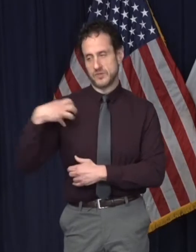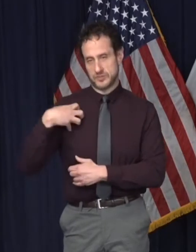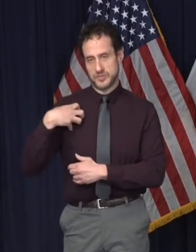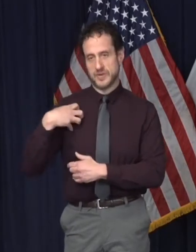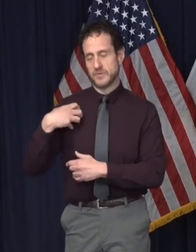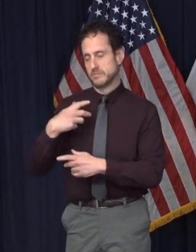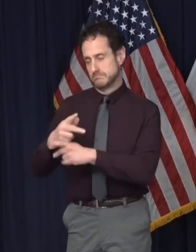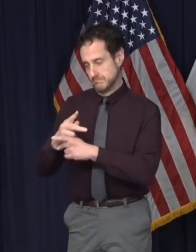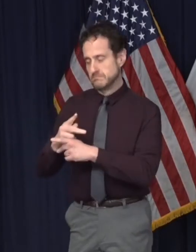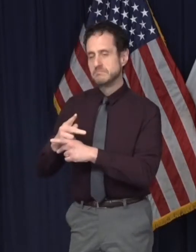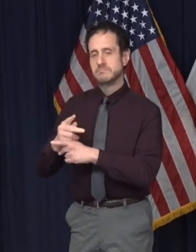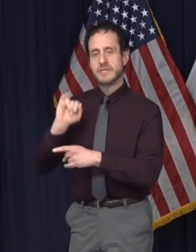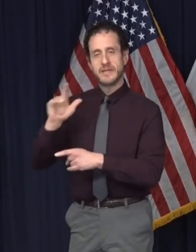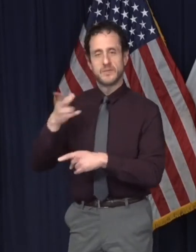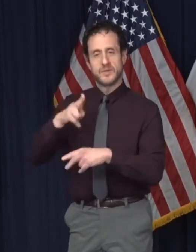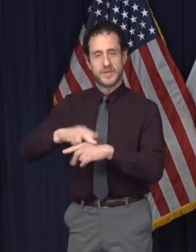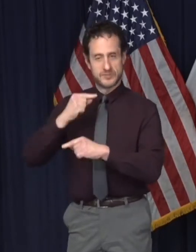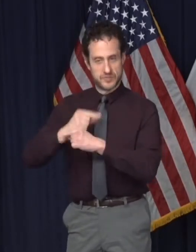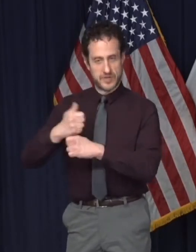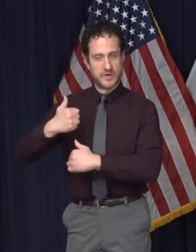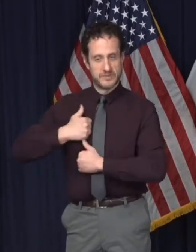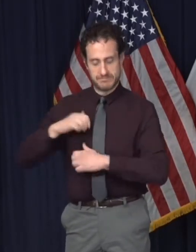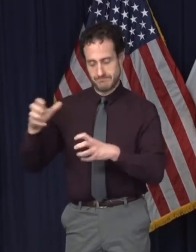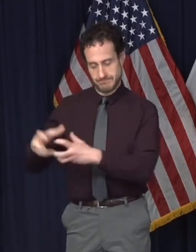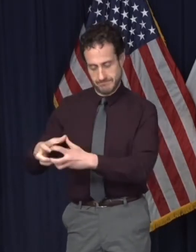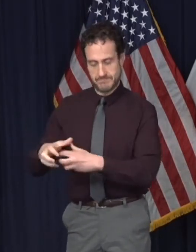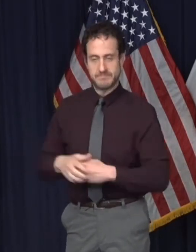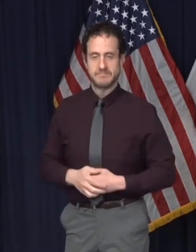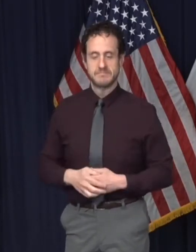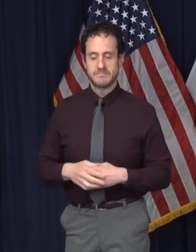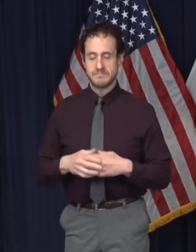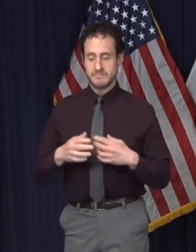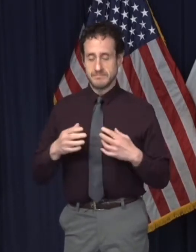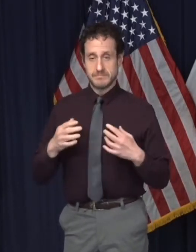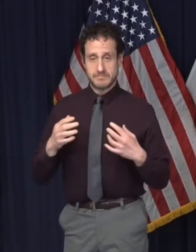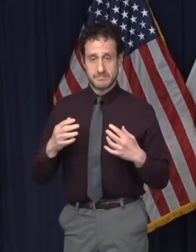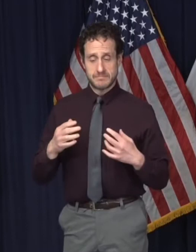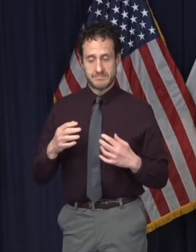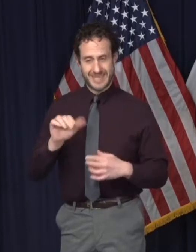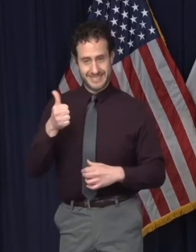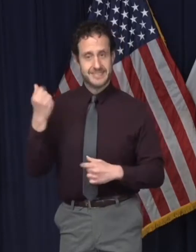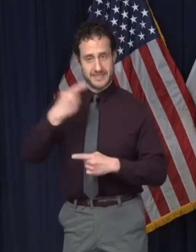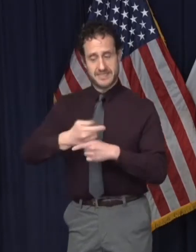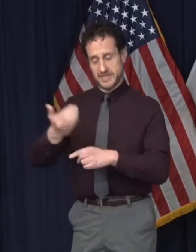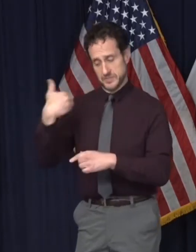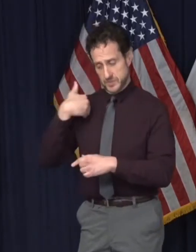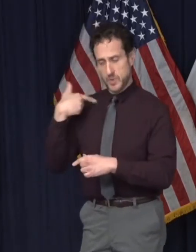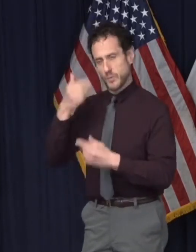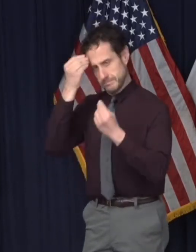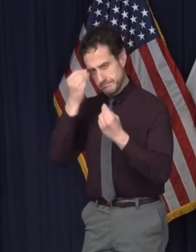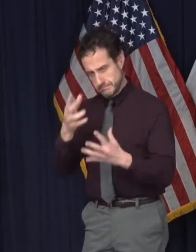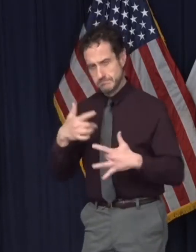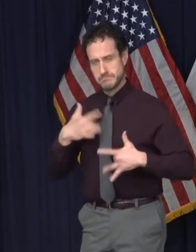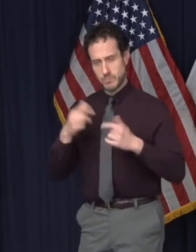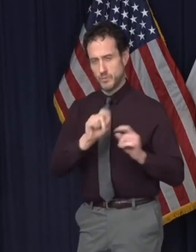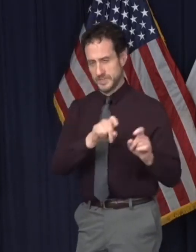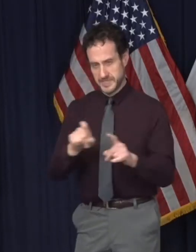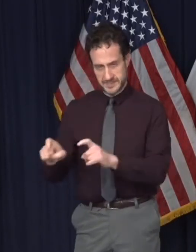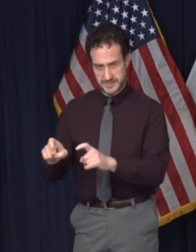RICHARD NEELY, OUR GENERAL OF THE ILLINOIS NATIONAL GUARD. TODAY MARKS TEN DAYS SINCE OUR